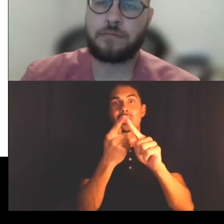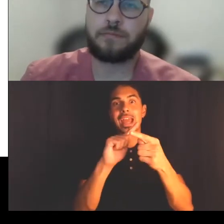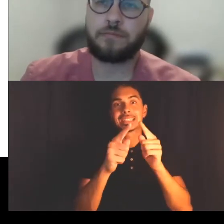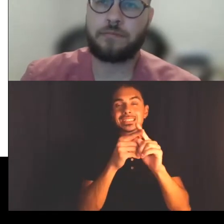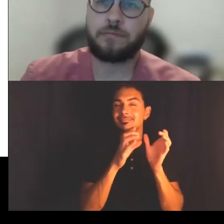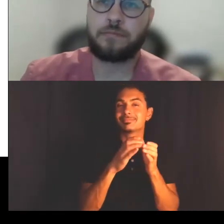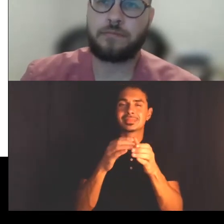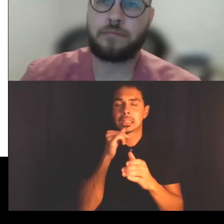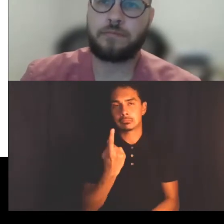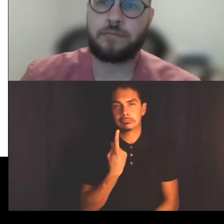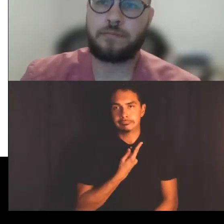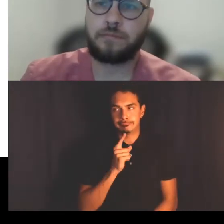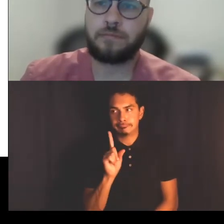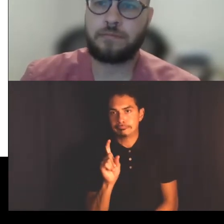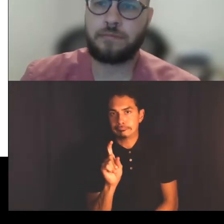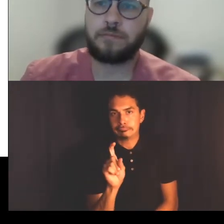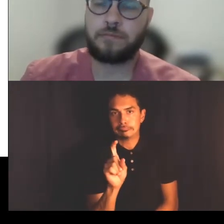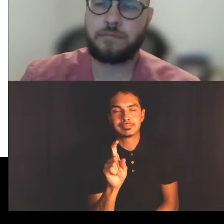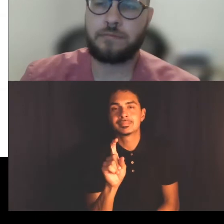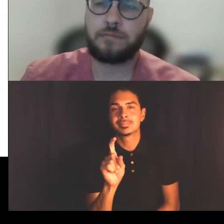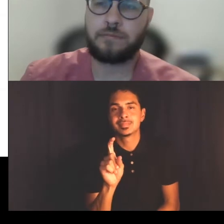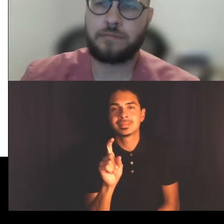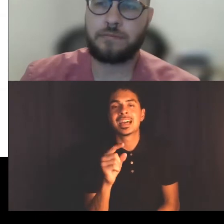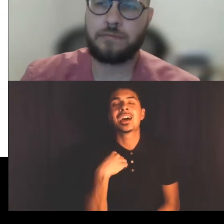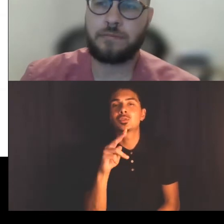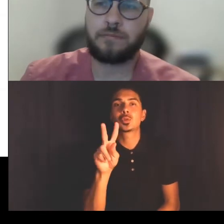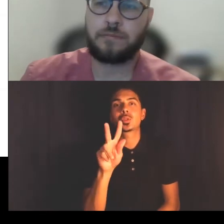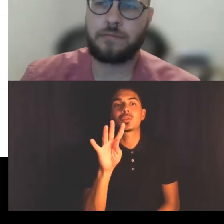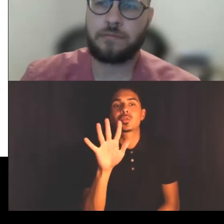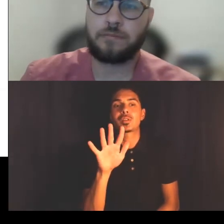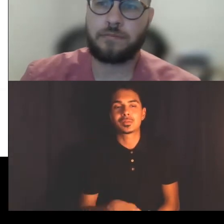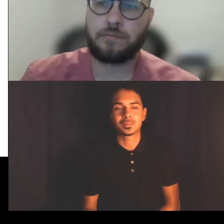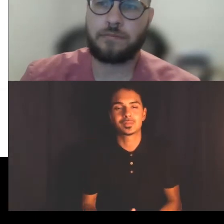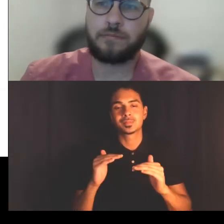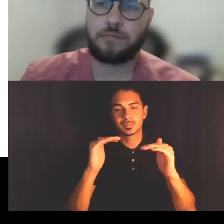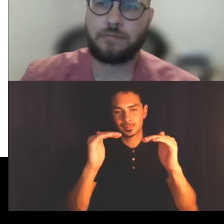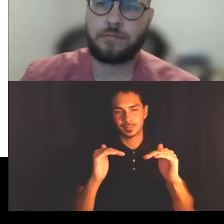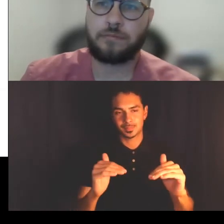and research digital defense options. In the links, like I mentioned, there are a ton